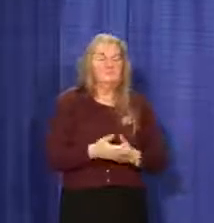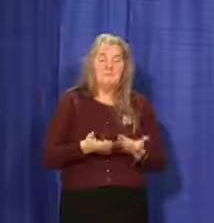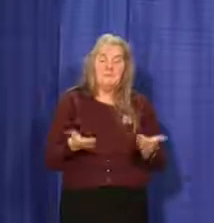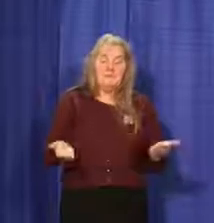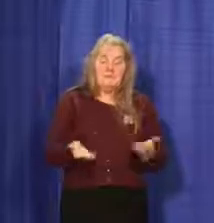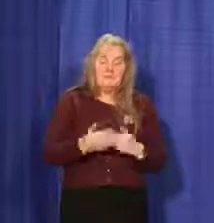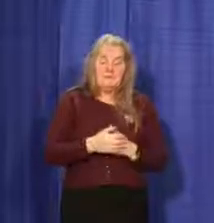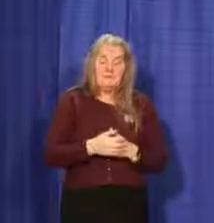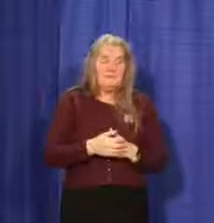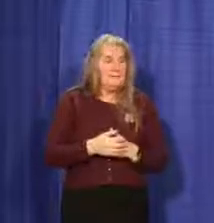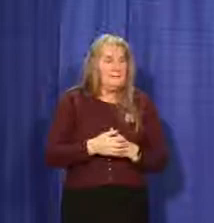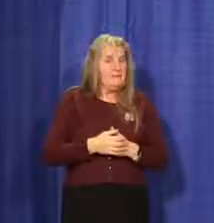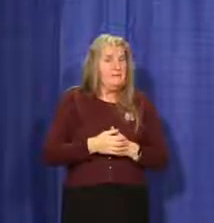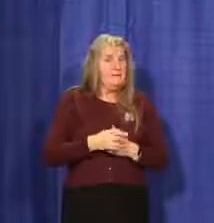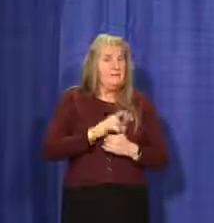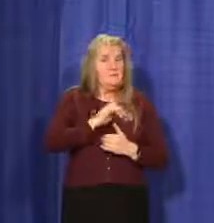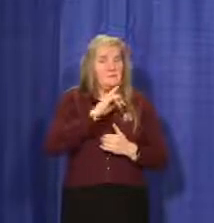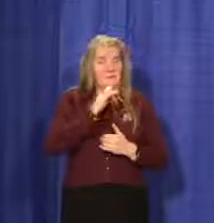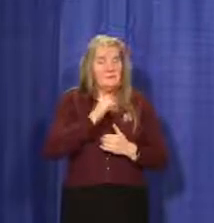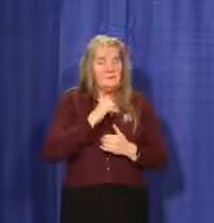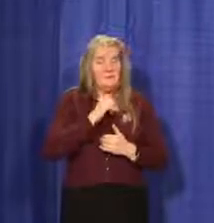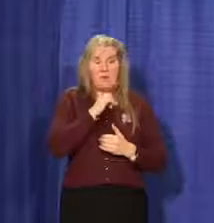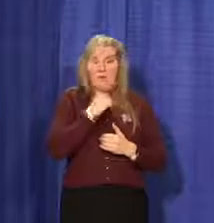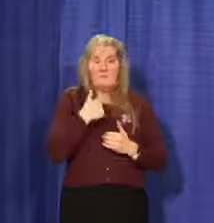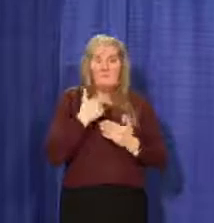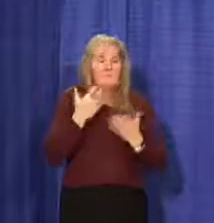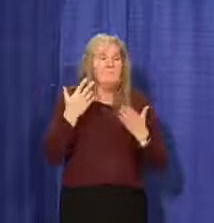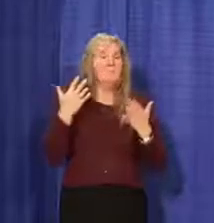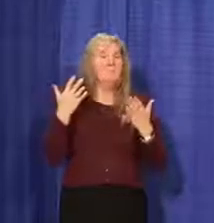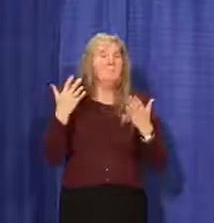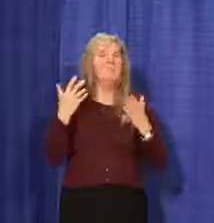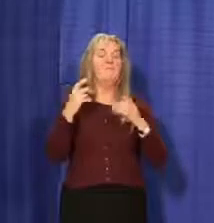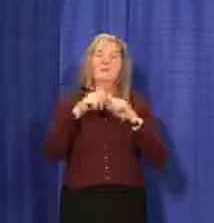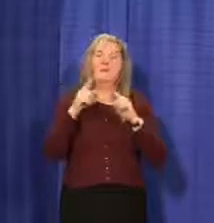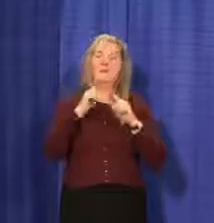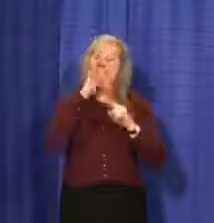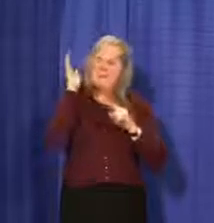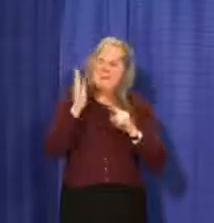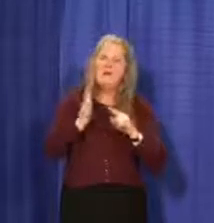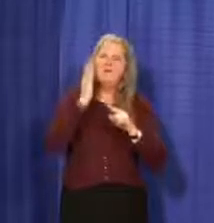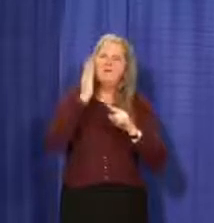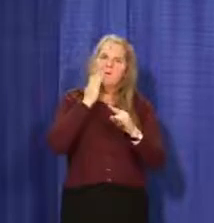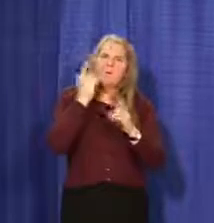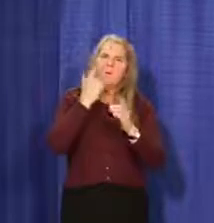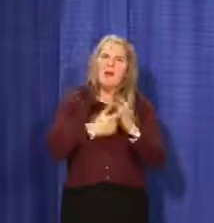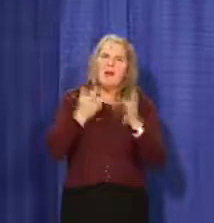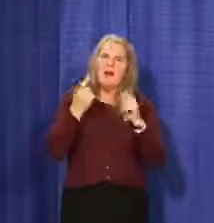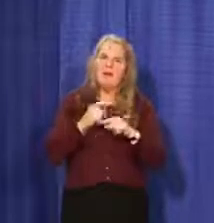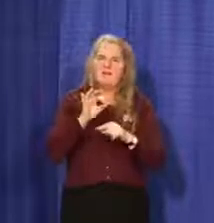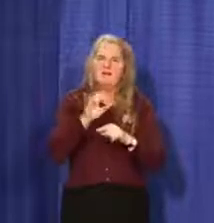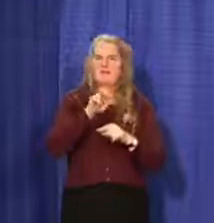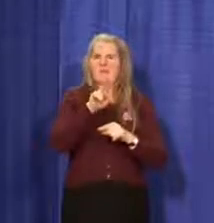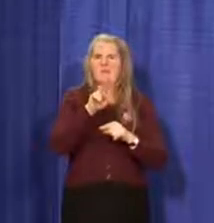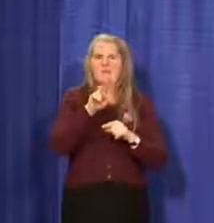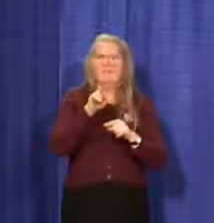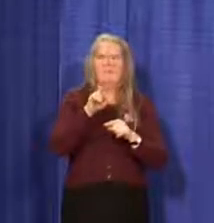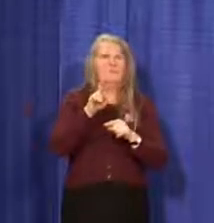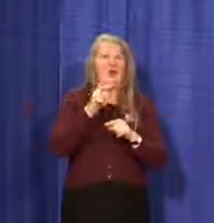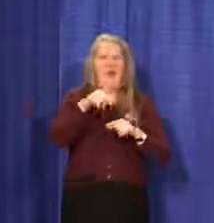moment, and that is a good thing during this time of the COVID surge but we never know what may happen with influenza.